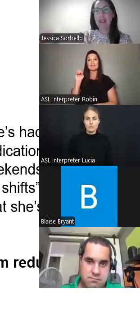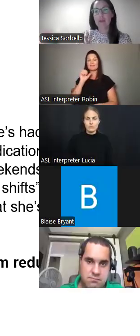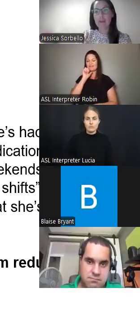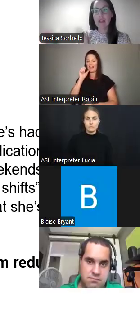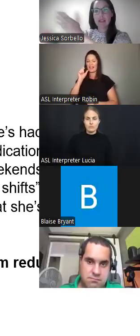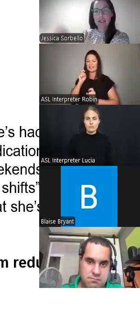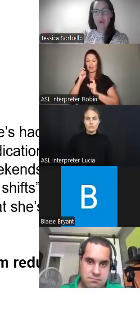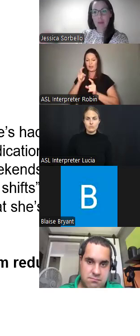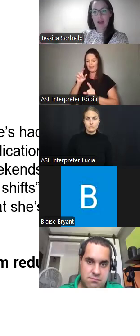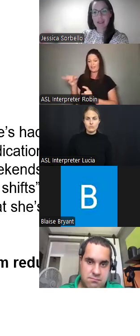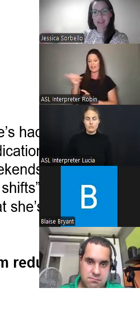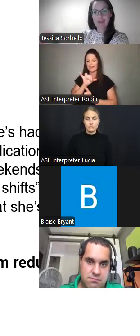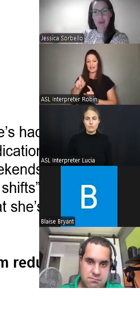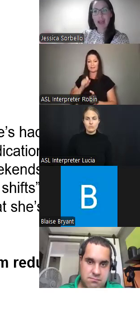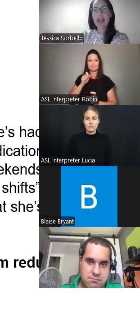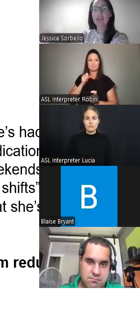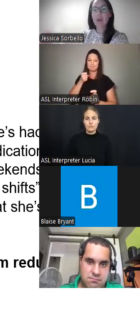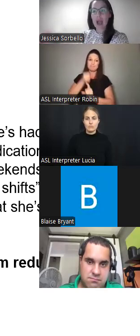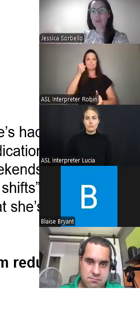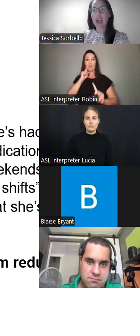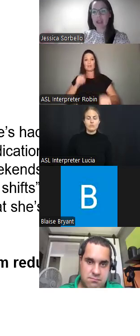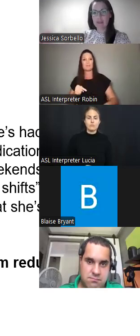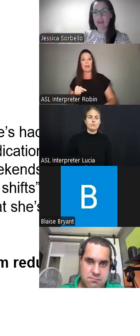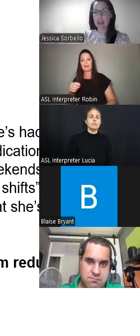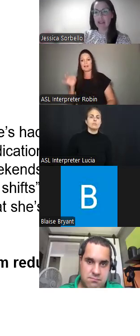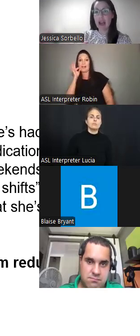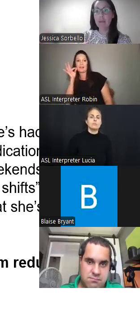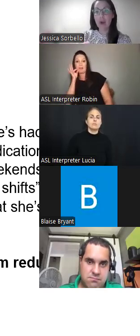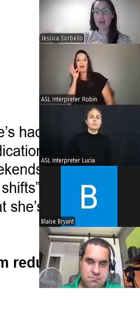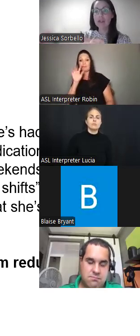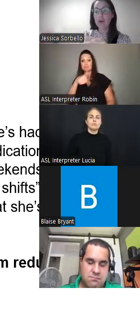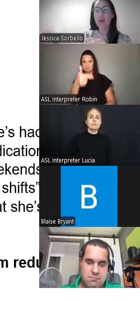you said there are other avenues for this as well.